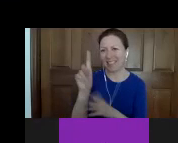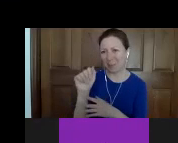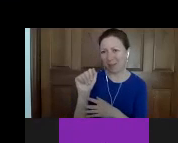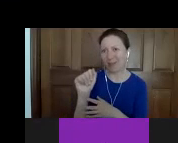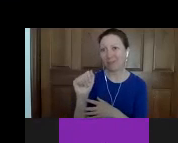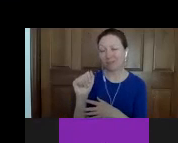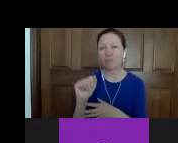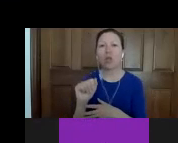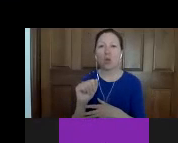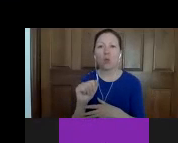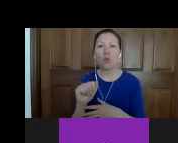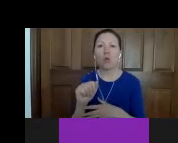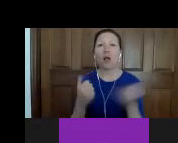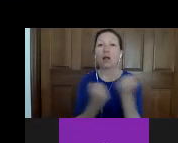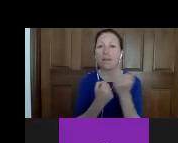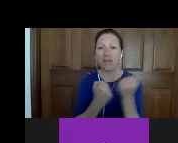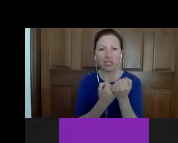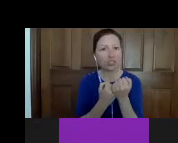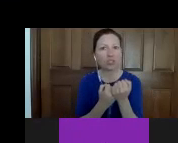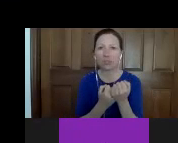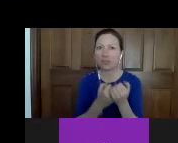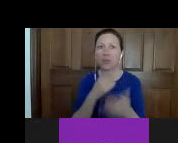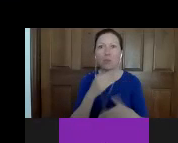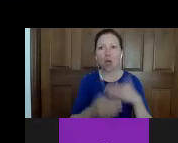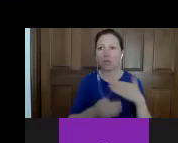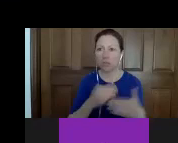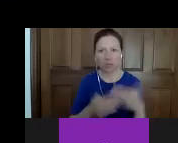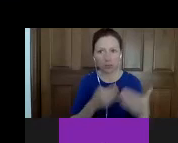are a fluid process, just as disabilities are a fluid process.